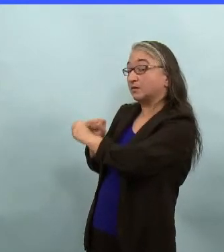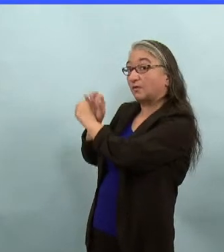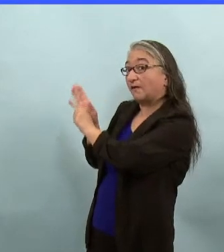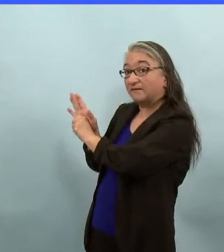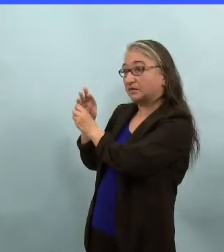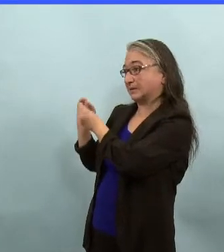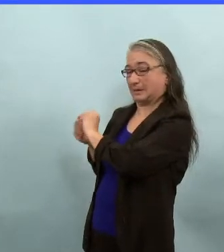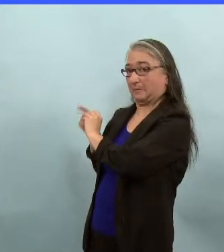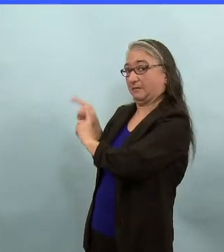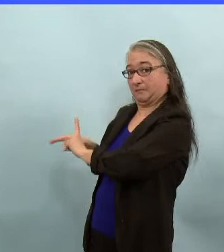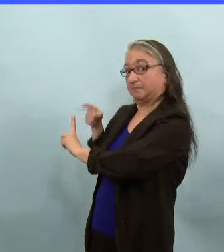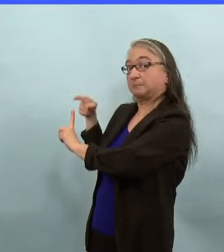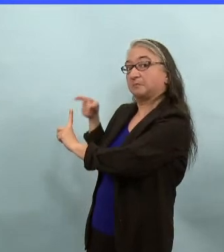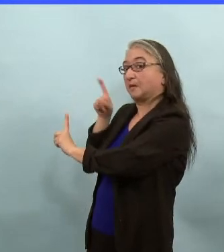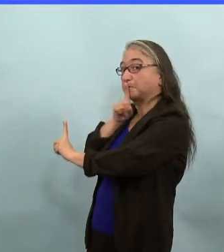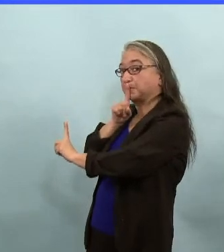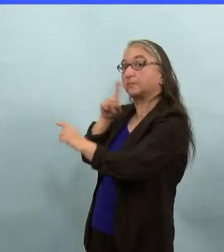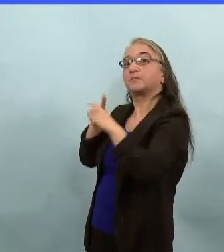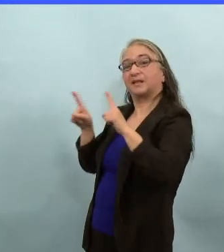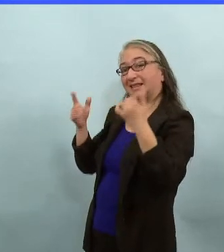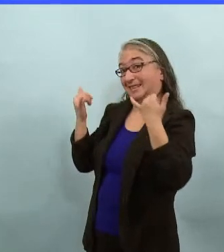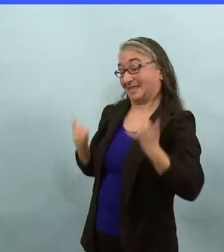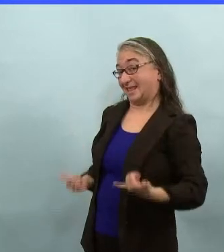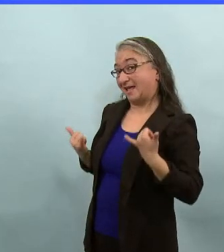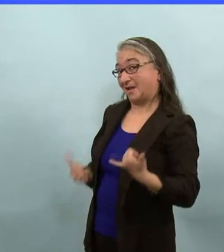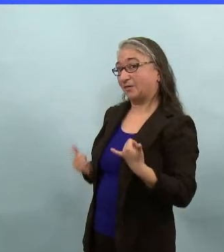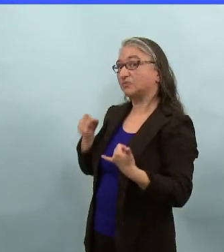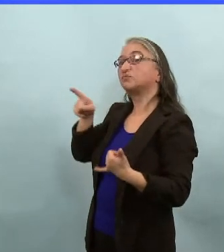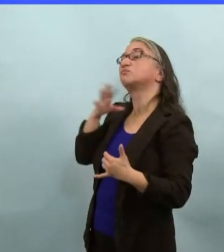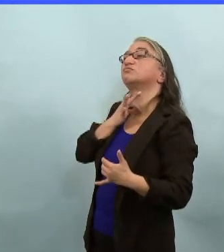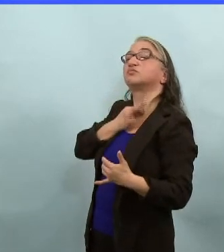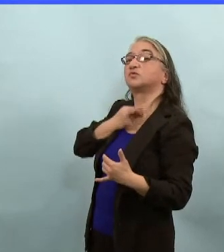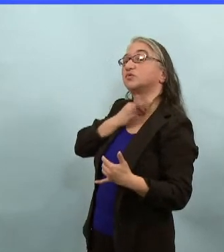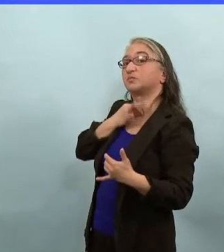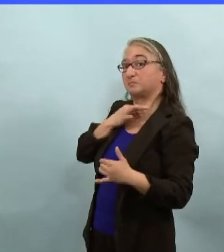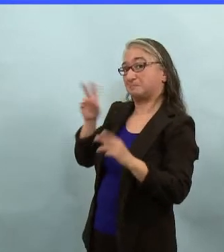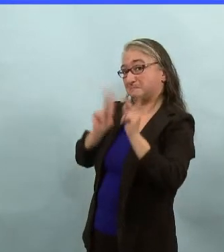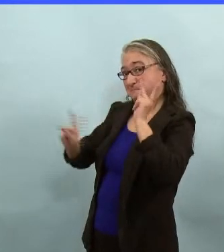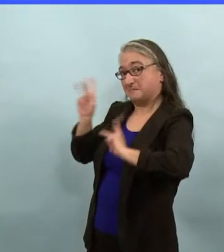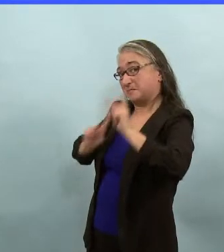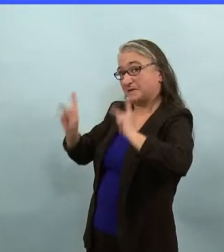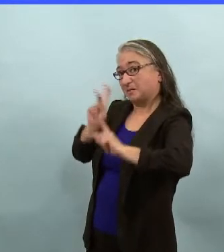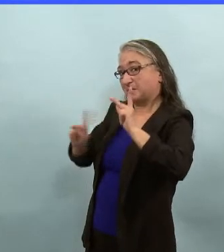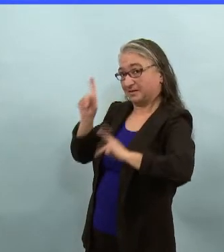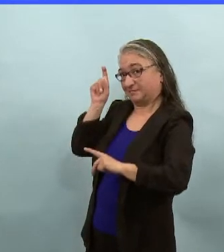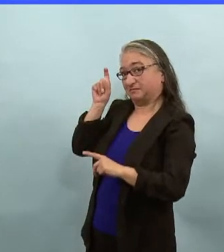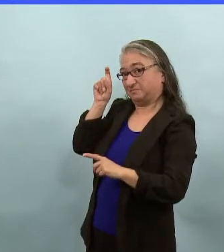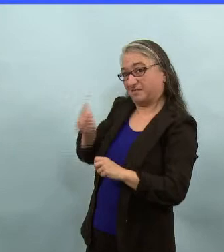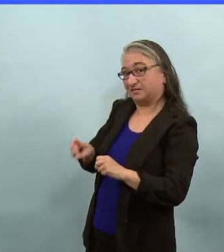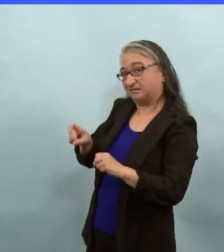do people need to be shifting their expectations are we simply clearly and bluntly saying to people that they should expect to